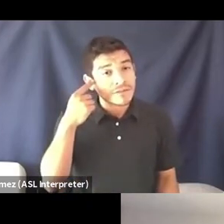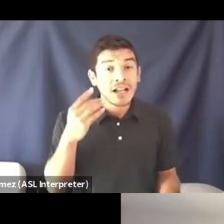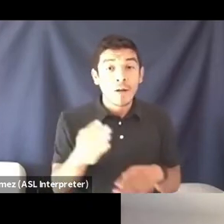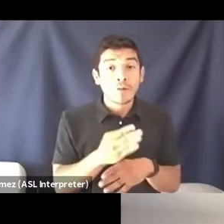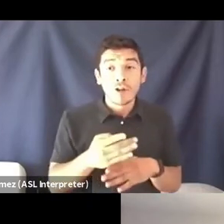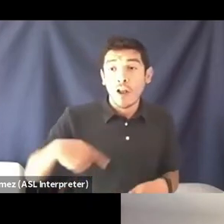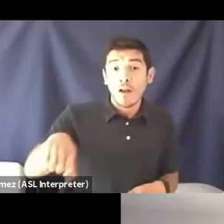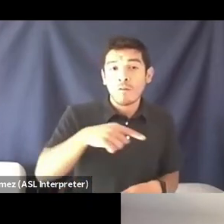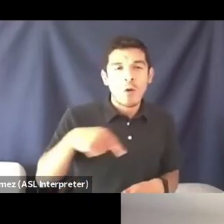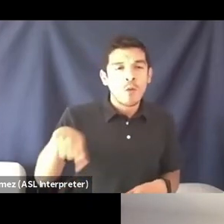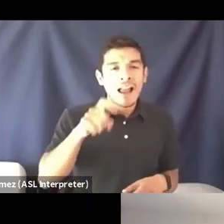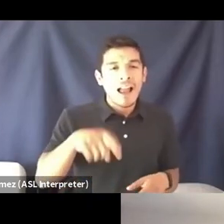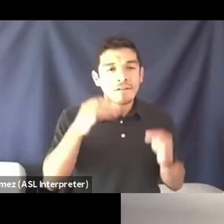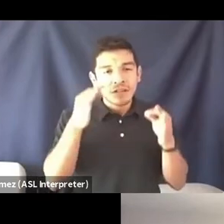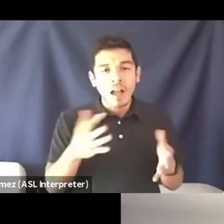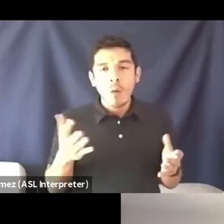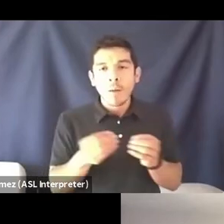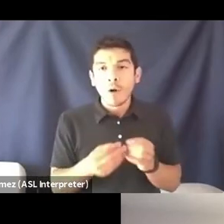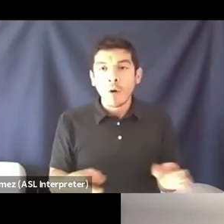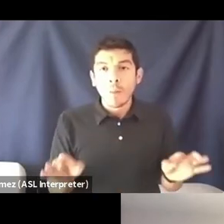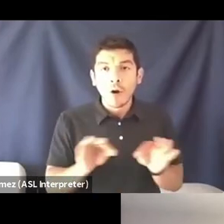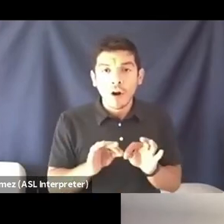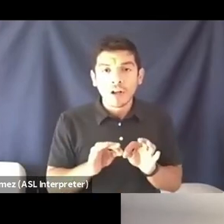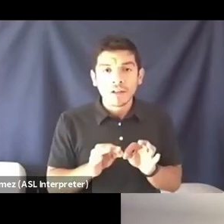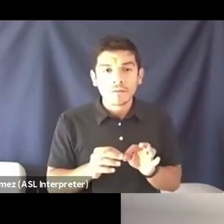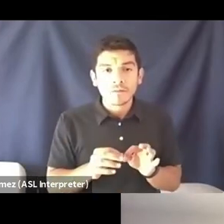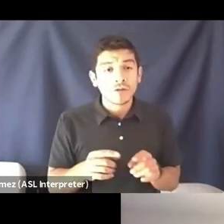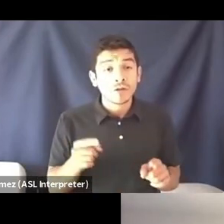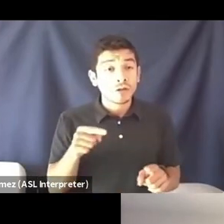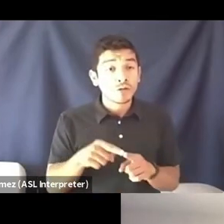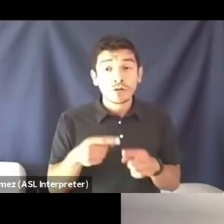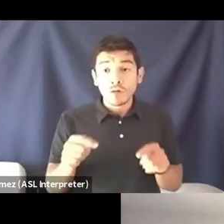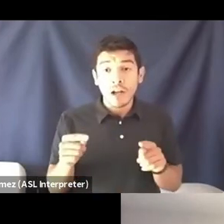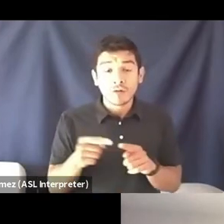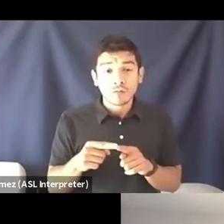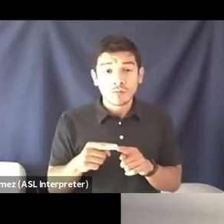We had to decide what's more important to try to win over this distributor